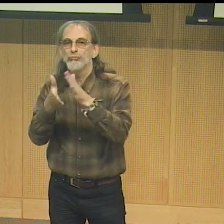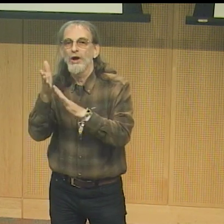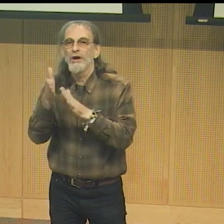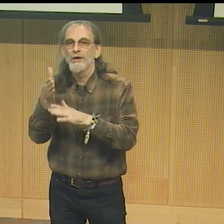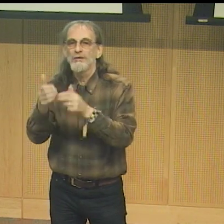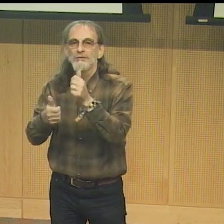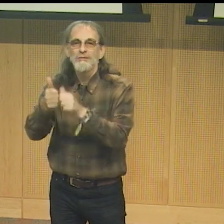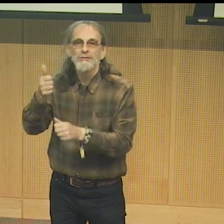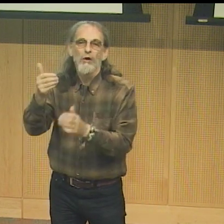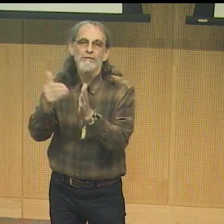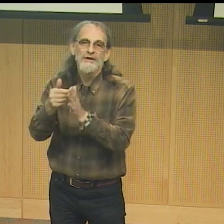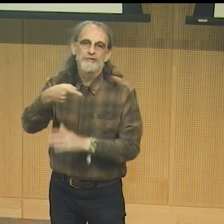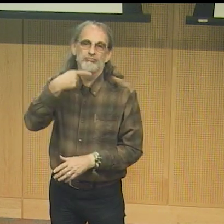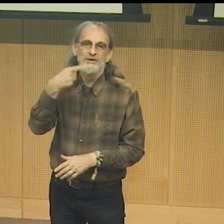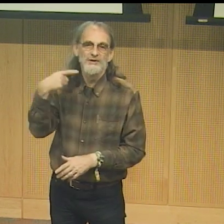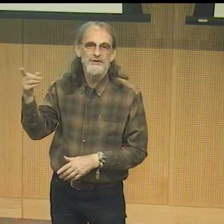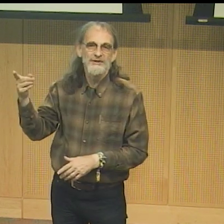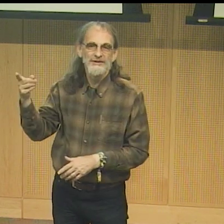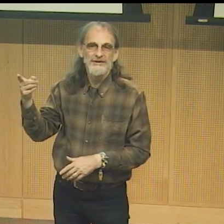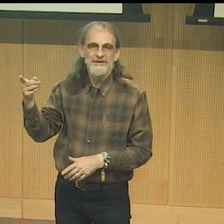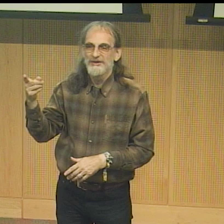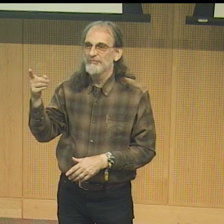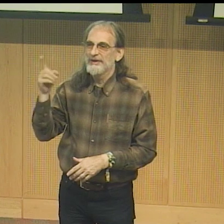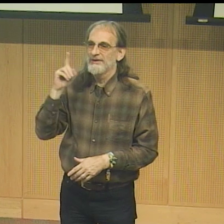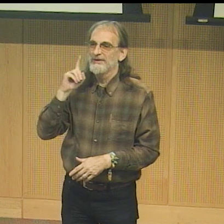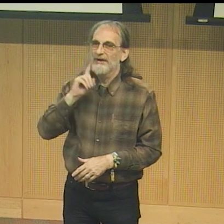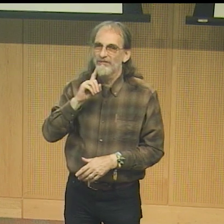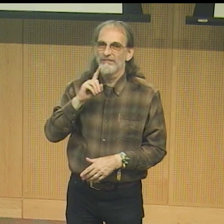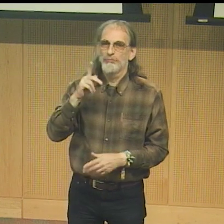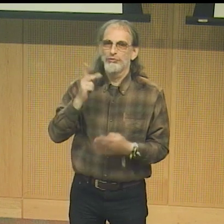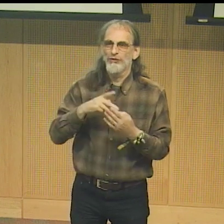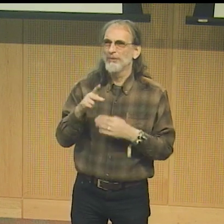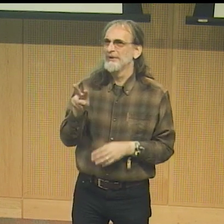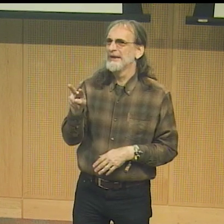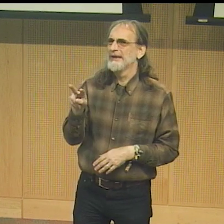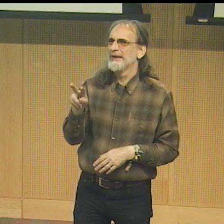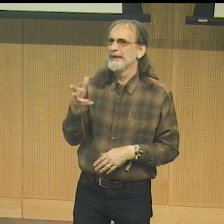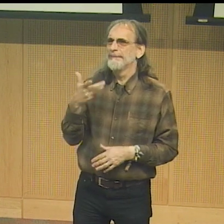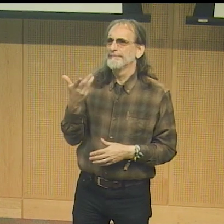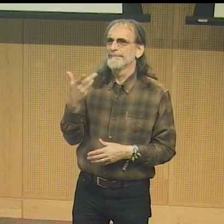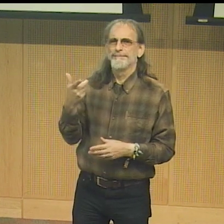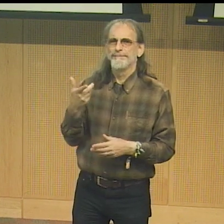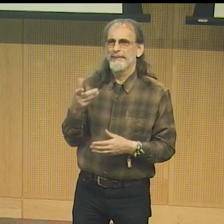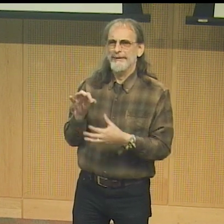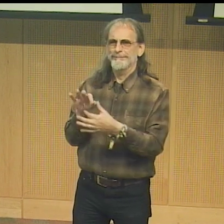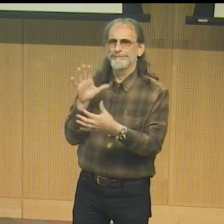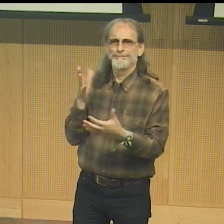and have won some connections to having Deaf television and interpreted performances.